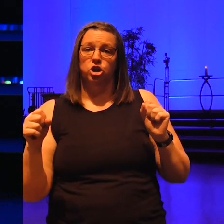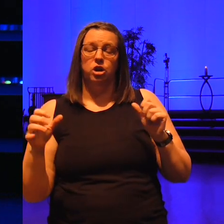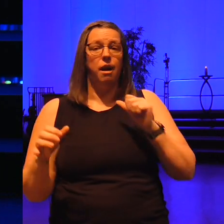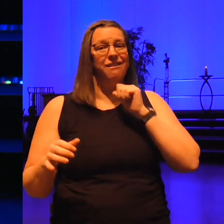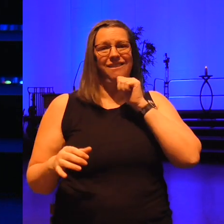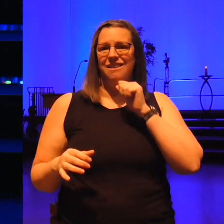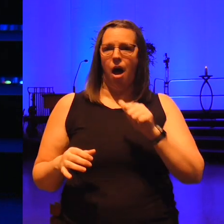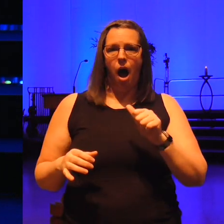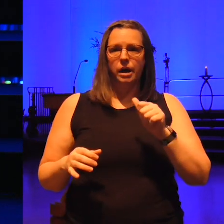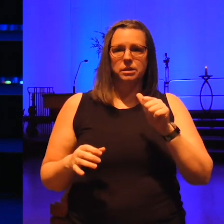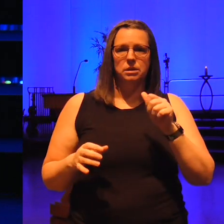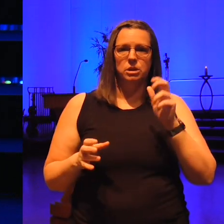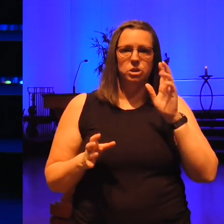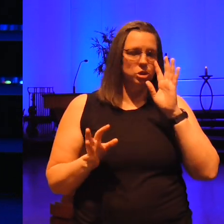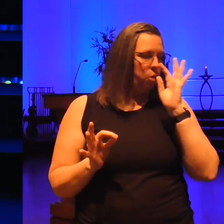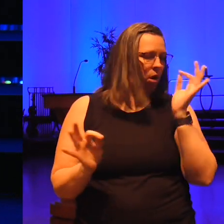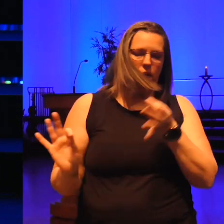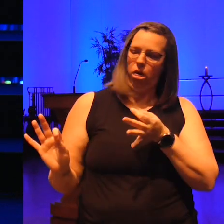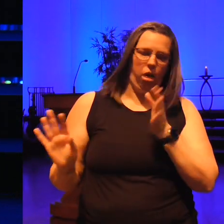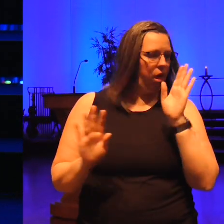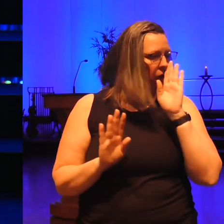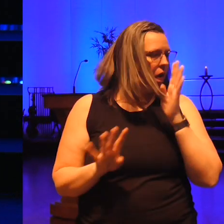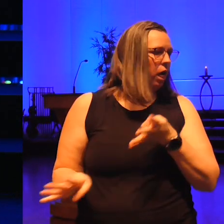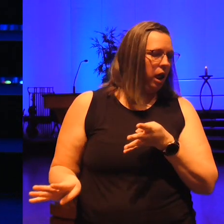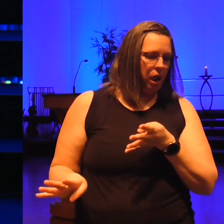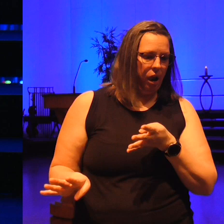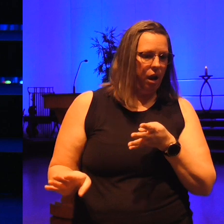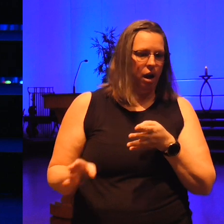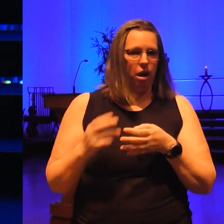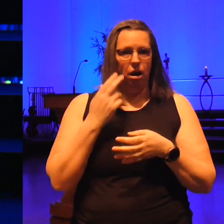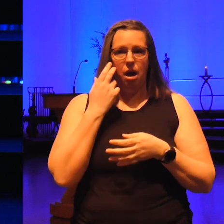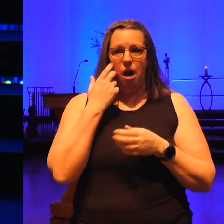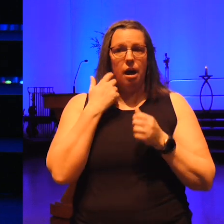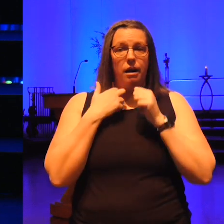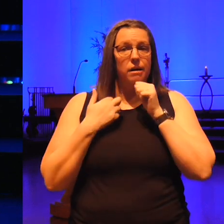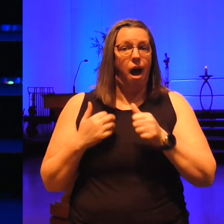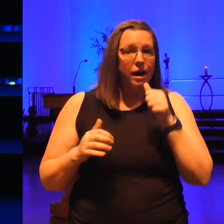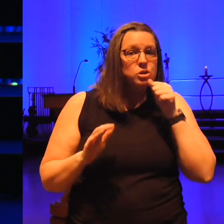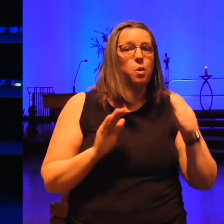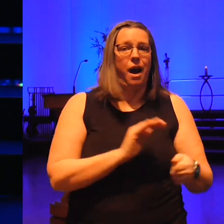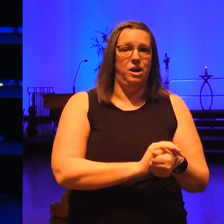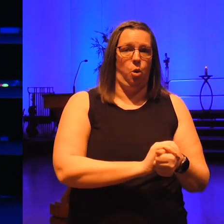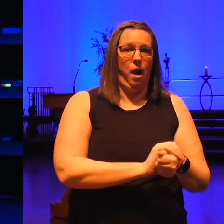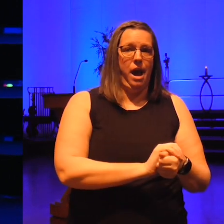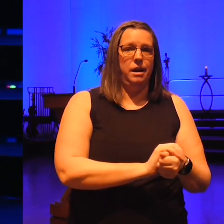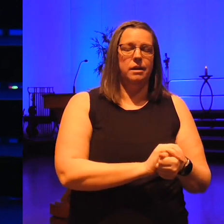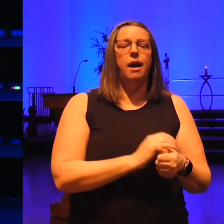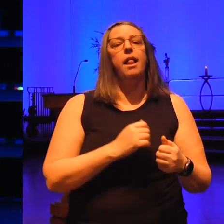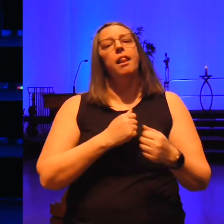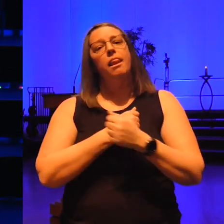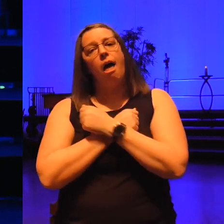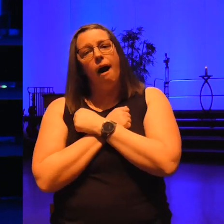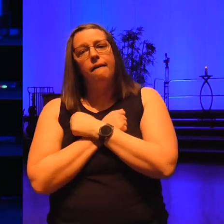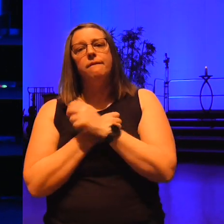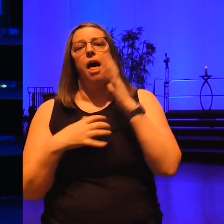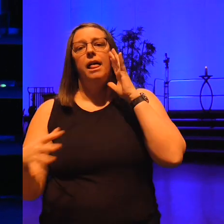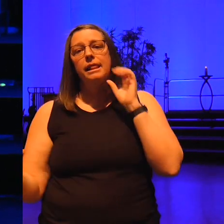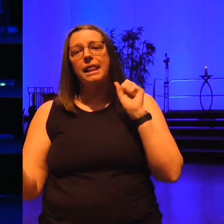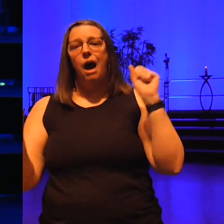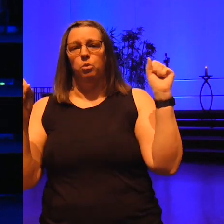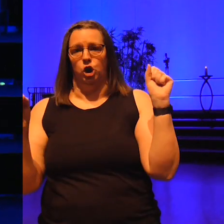the back door of your own Consciousness but to love louder with that truth of who you are so